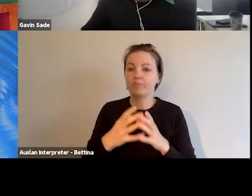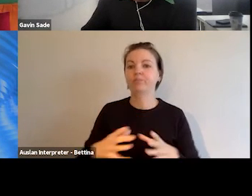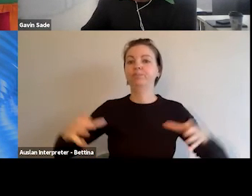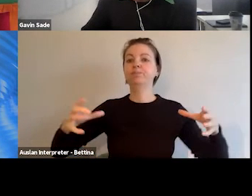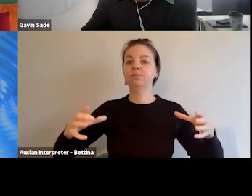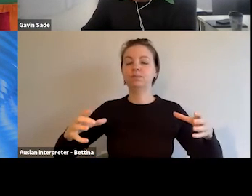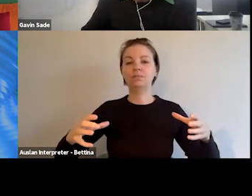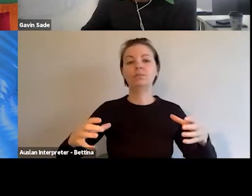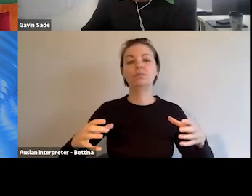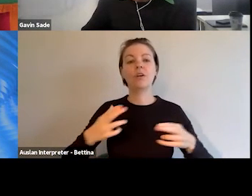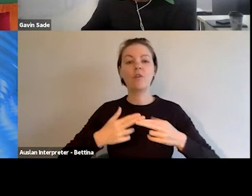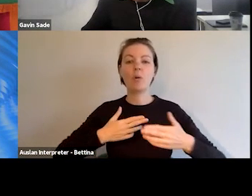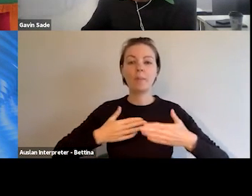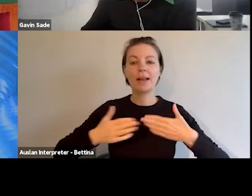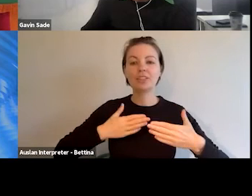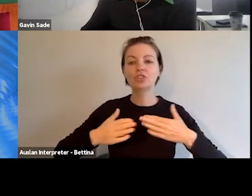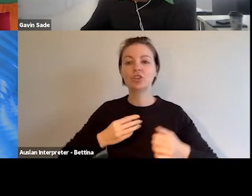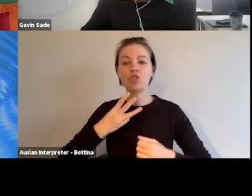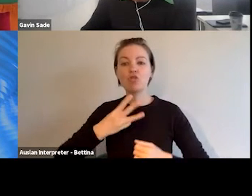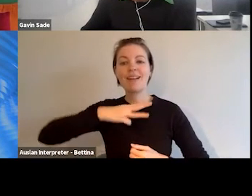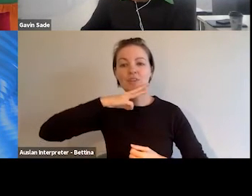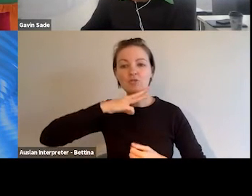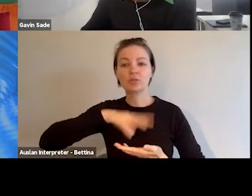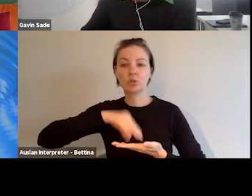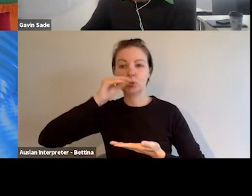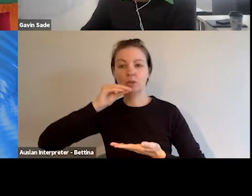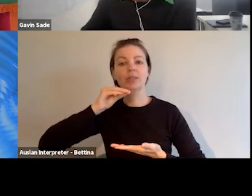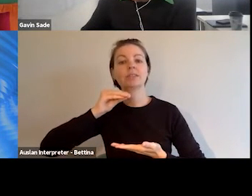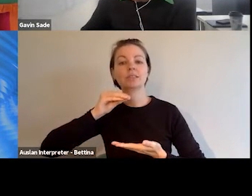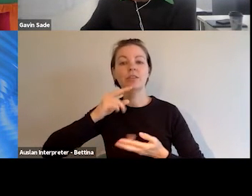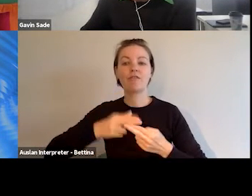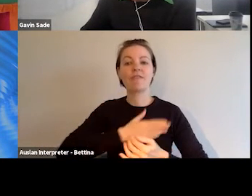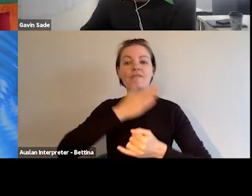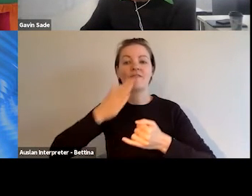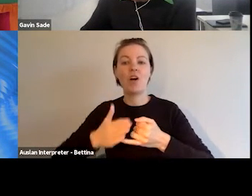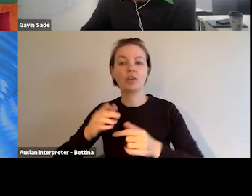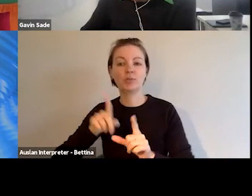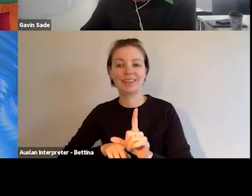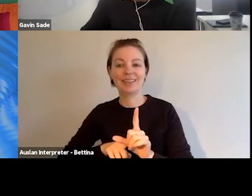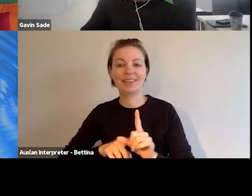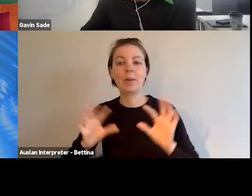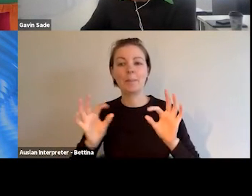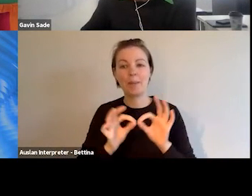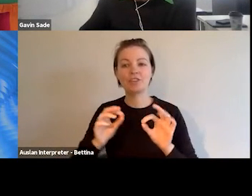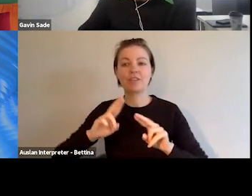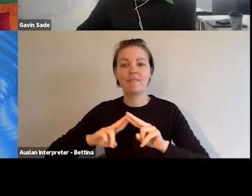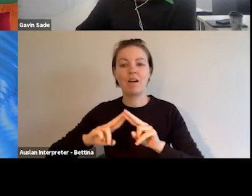To manage 300 students across the year of the bachelor of fine arts, from every one of their